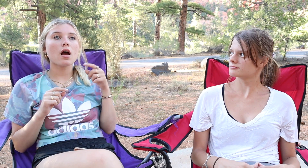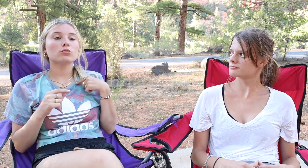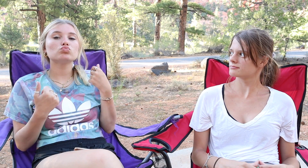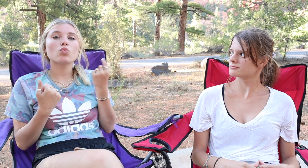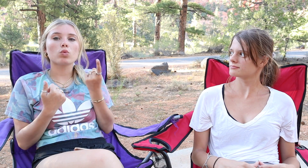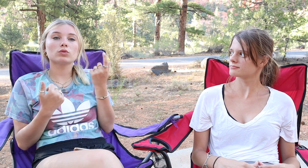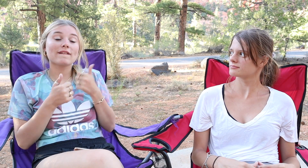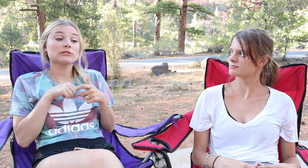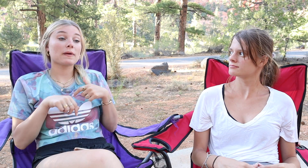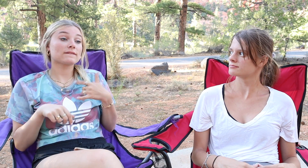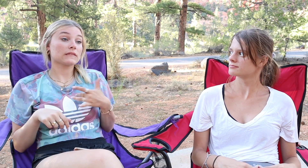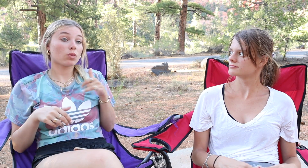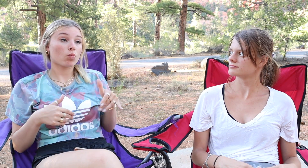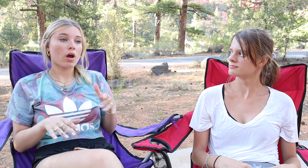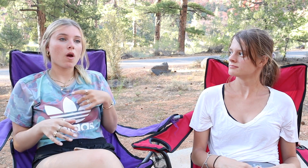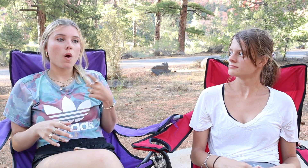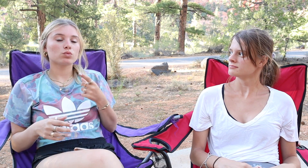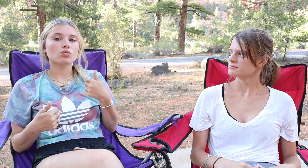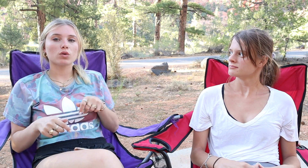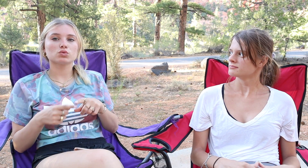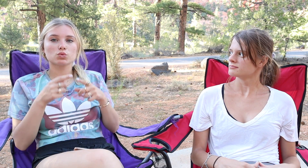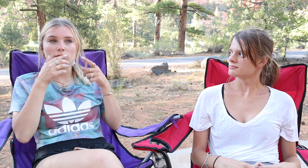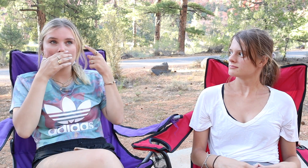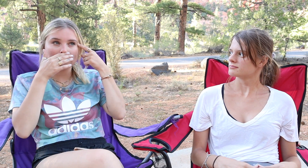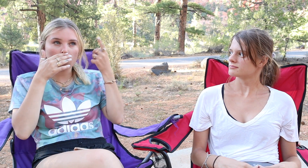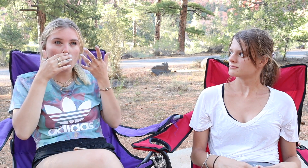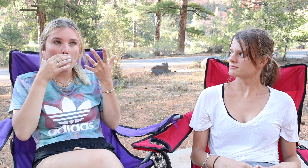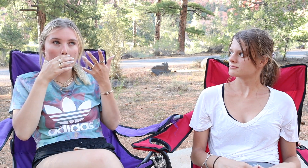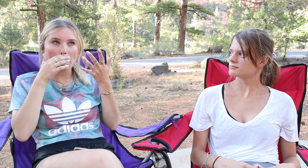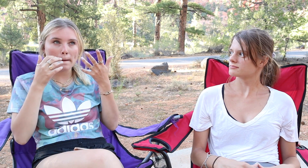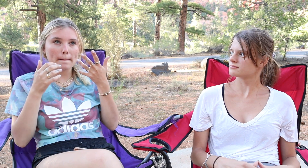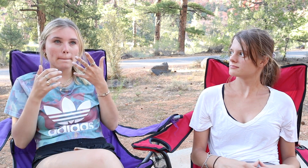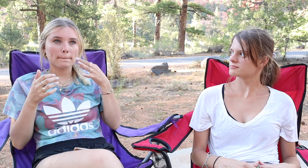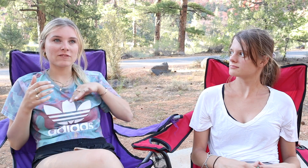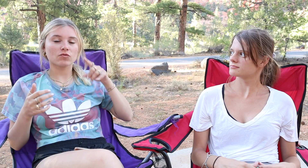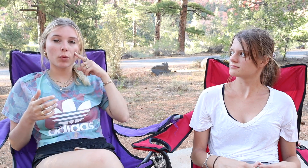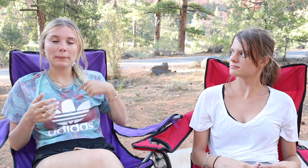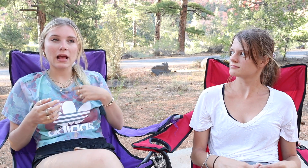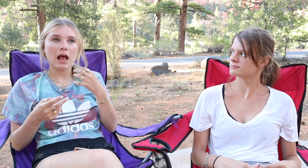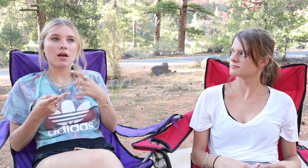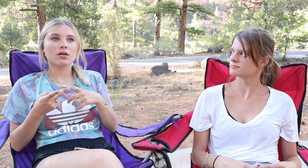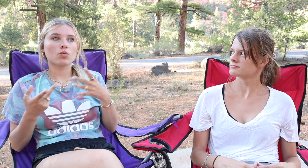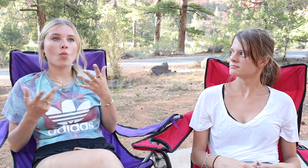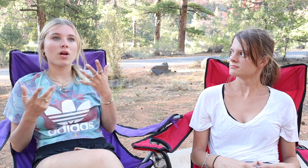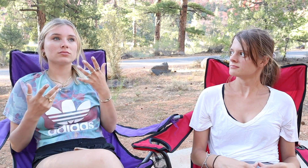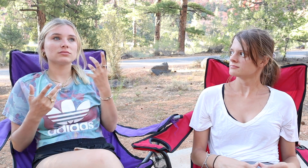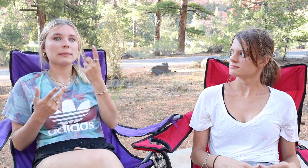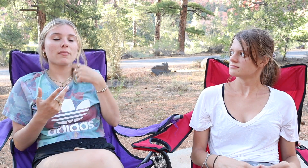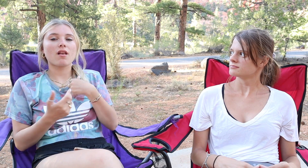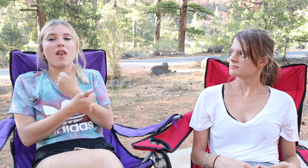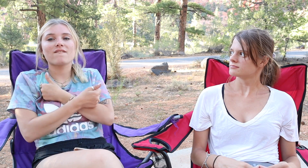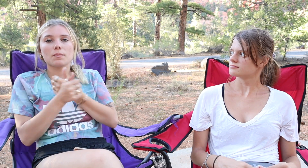when I am feeling lonely I will try to think about what does benefit me? what do I love the most?